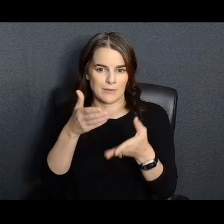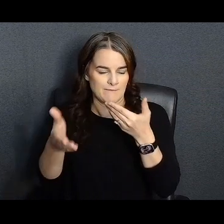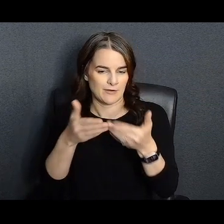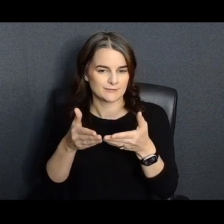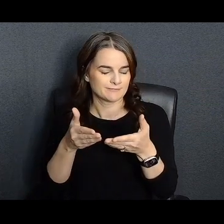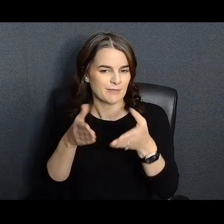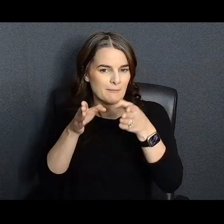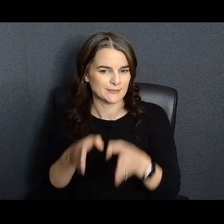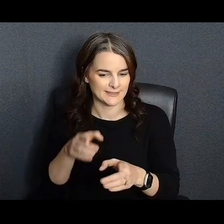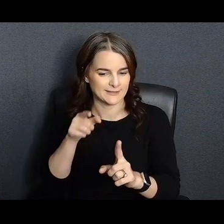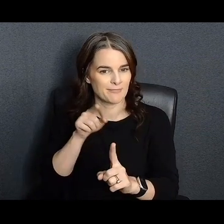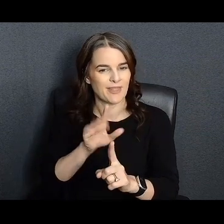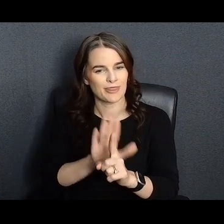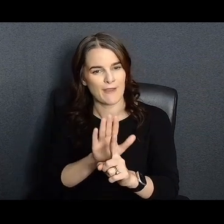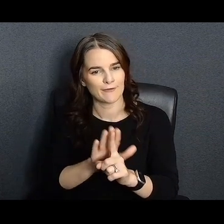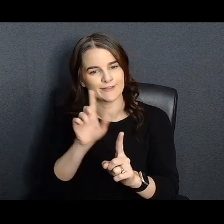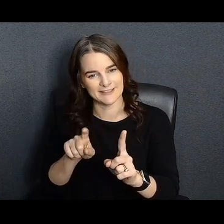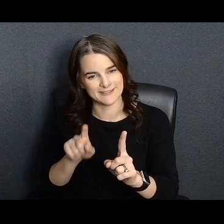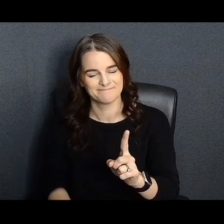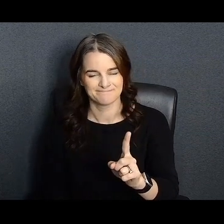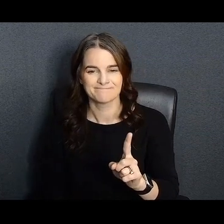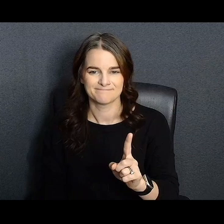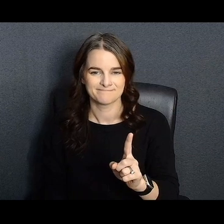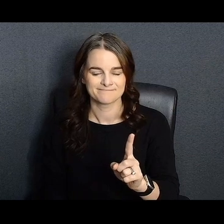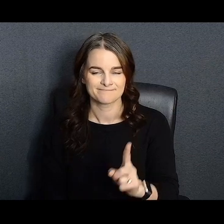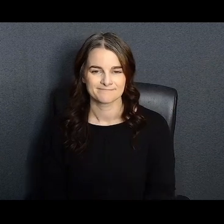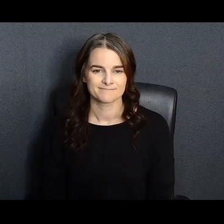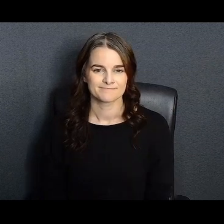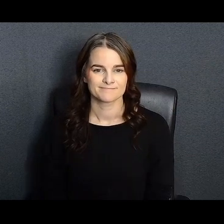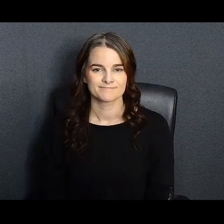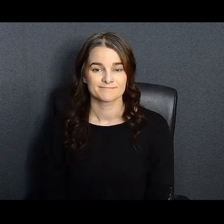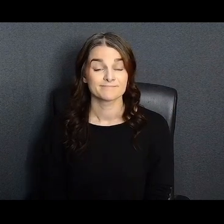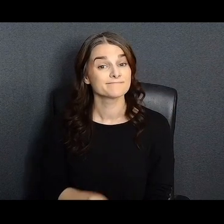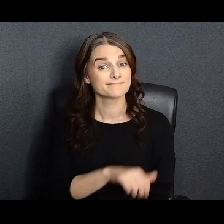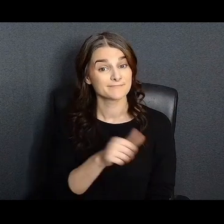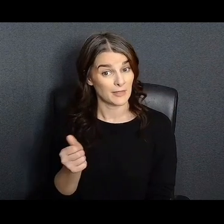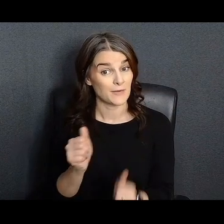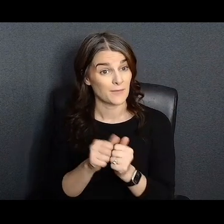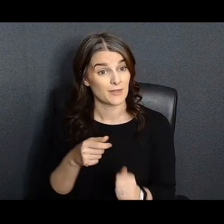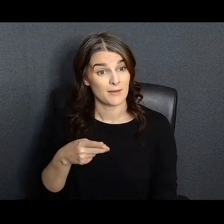Another thing, too, with Proloquo2Go as well